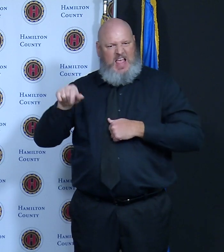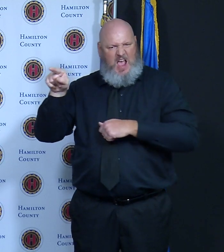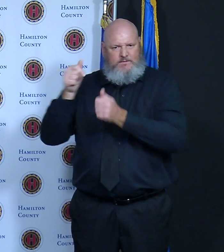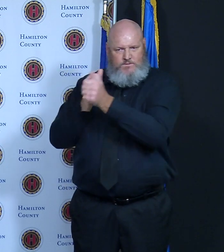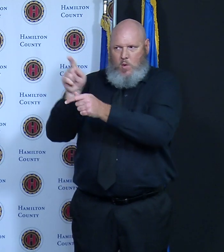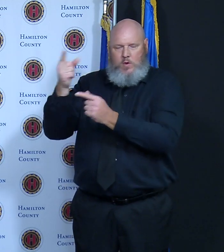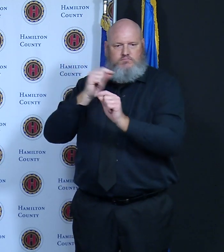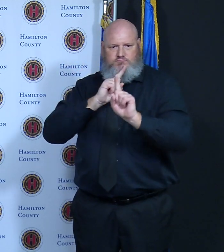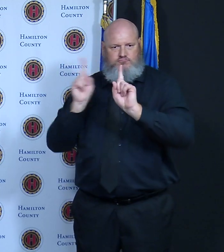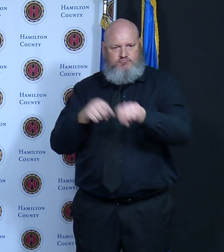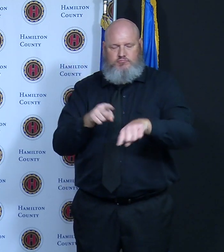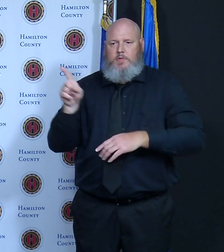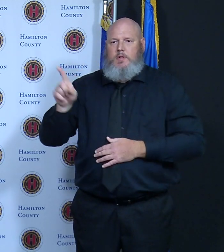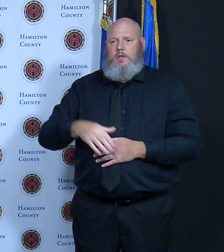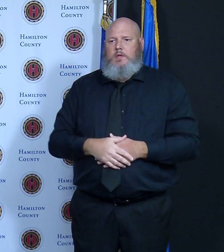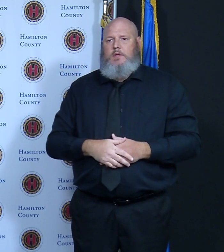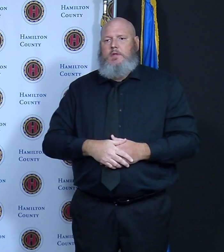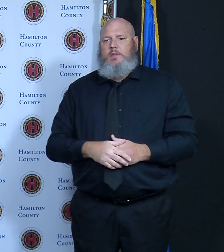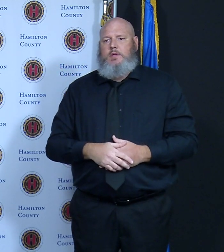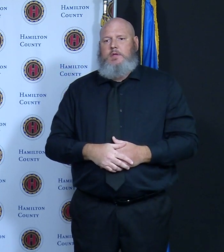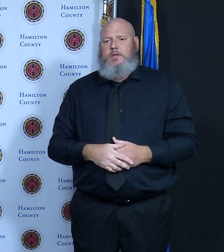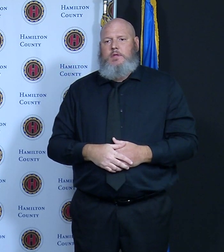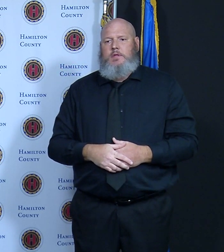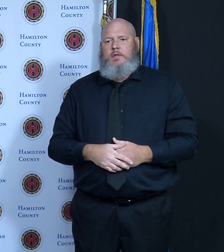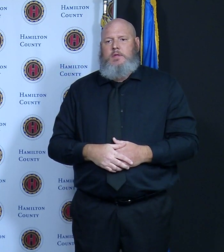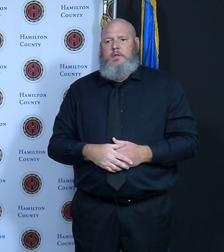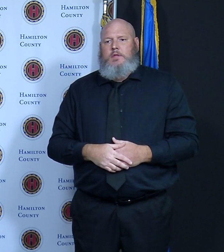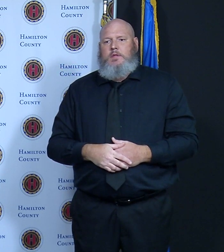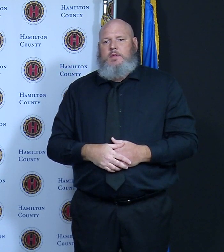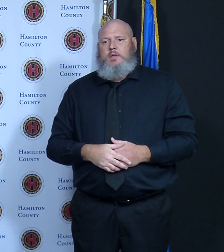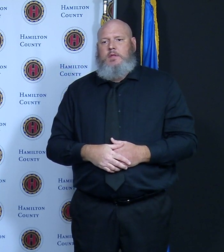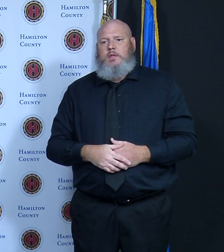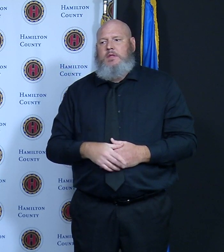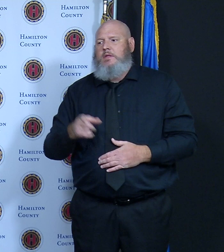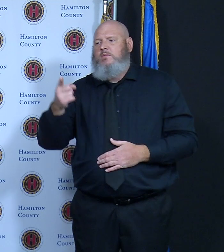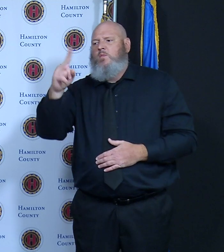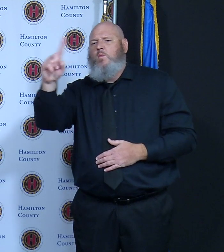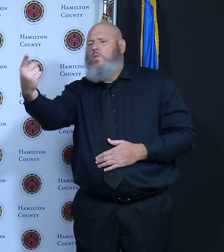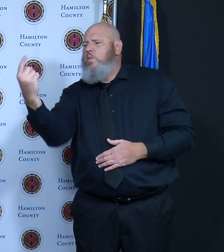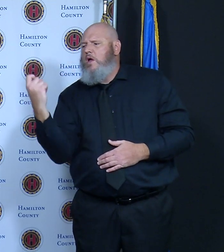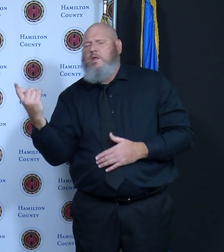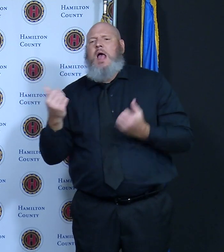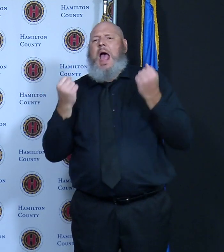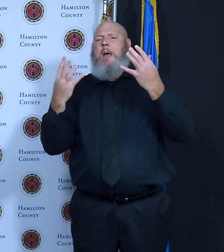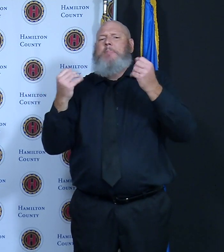tested compared to last week is the jump in Covid-19 number as a result of more